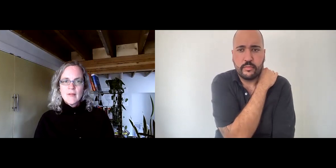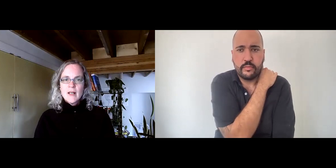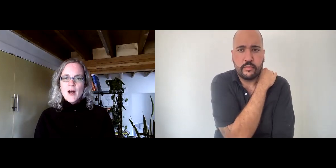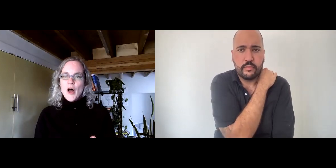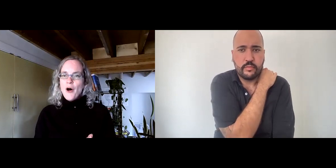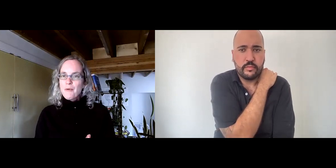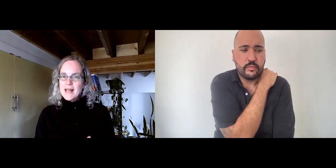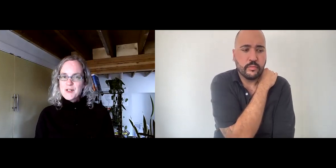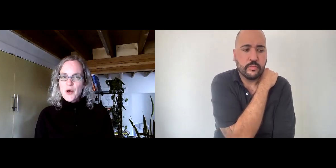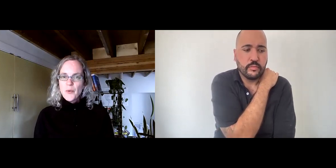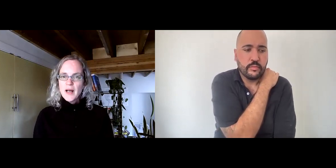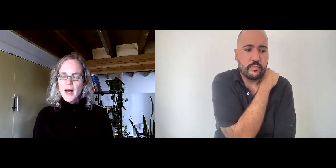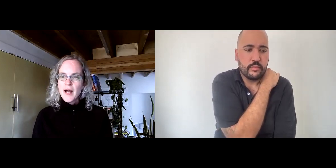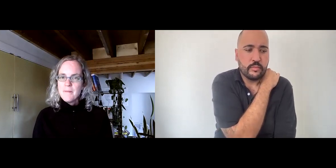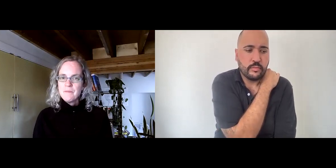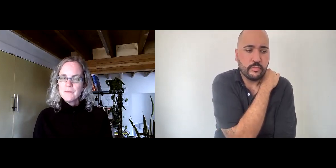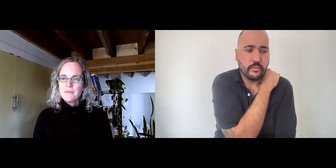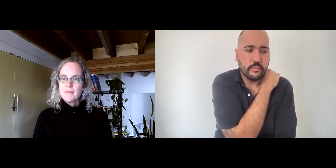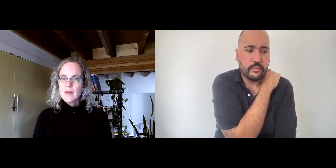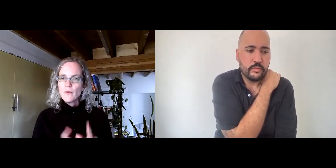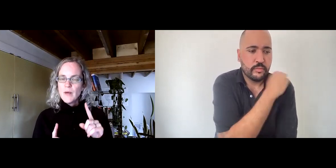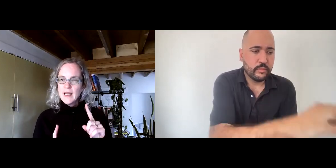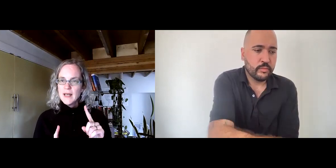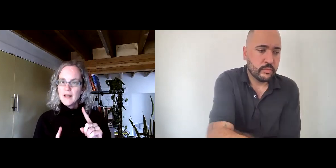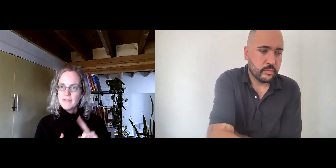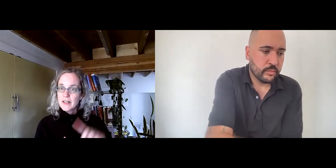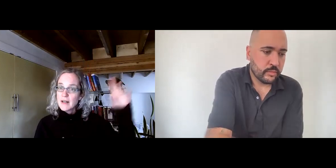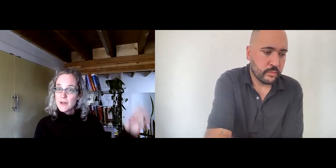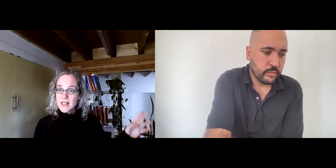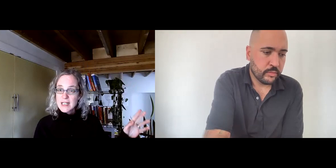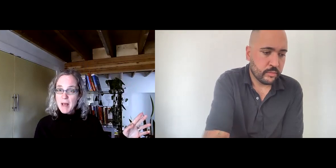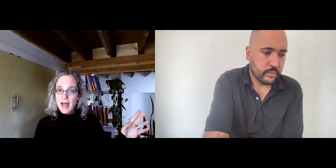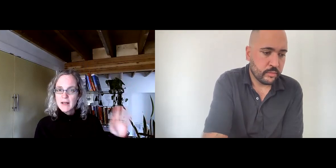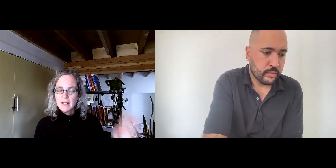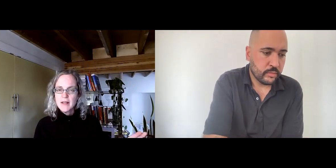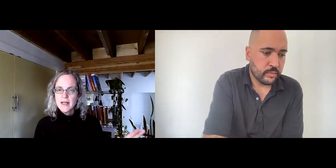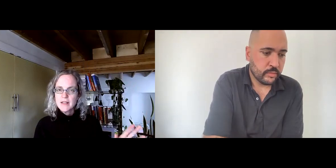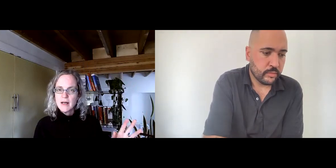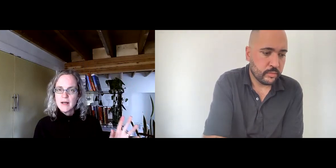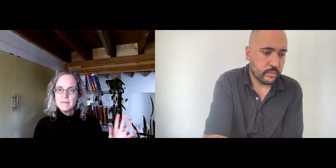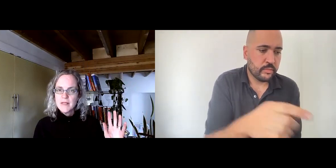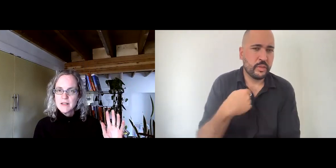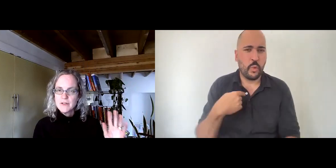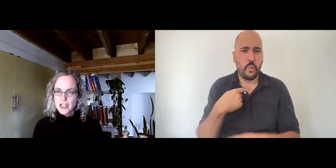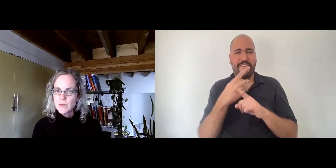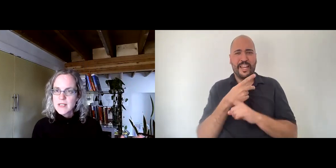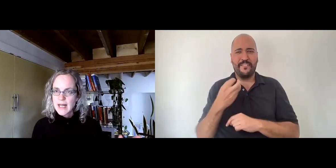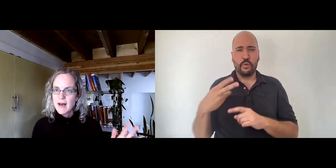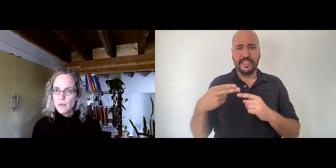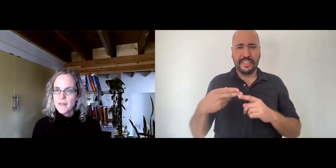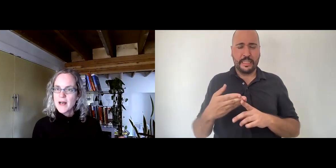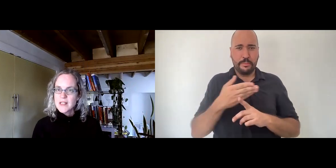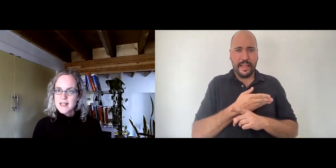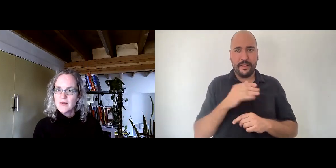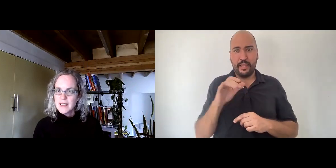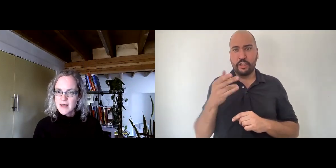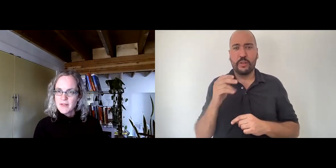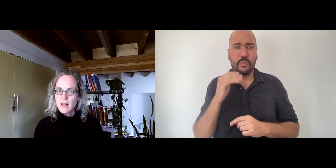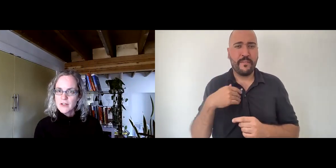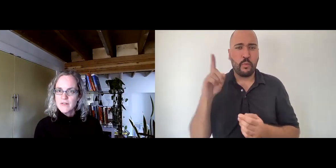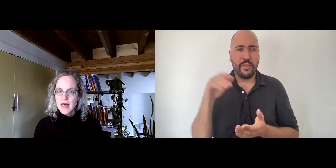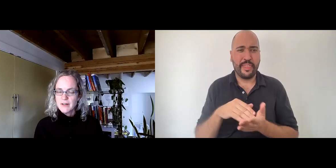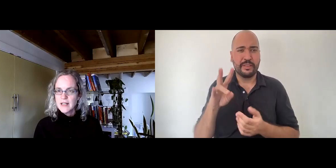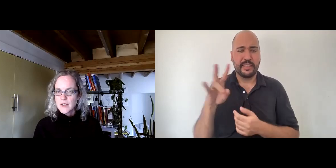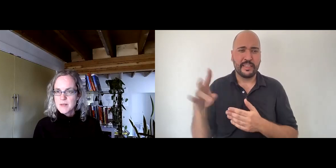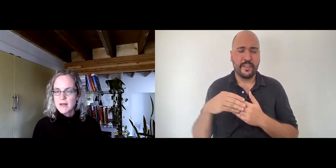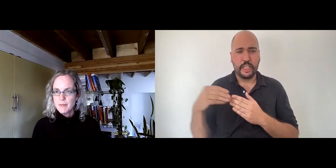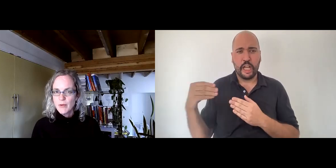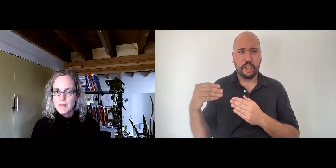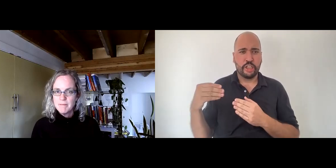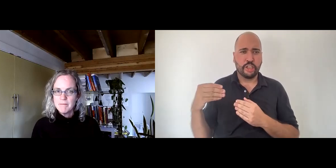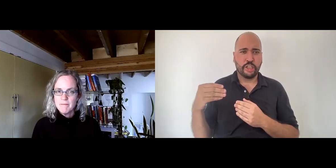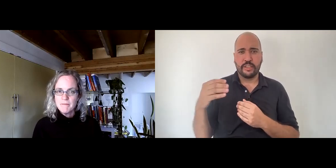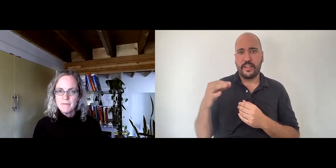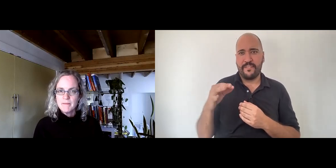All right. So we figured out a few slides back that that Chen was gonna have $1,077 of net earnings from self employment.